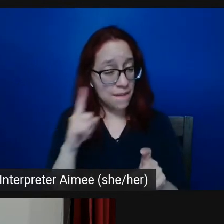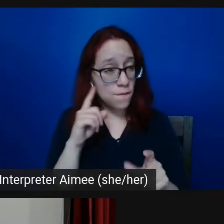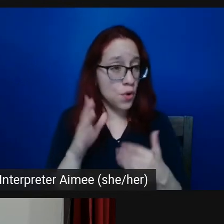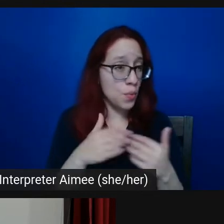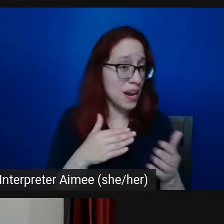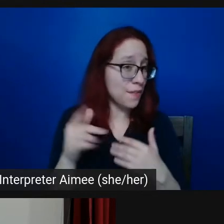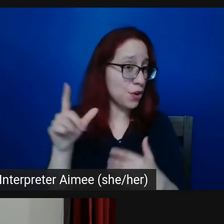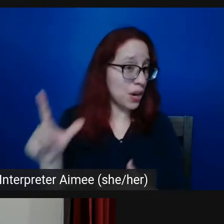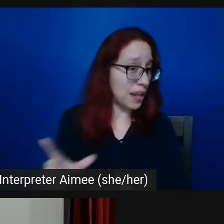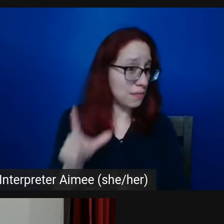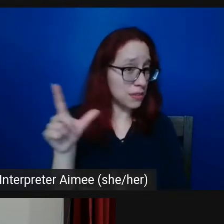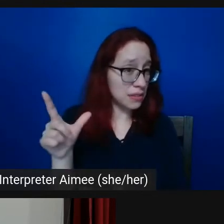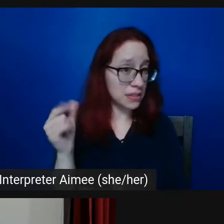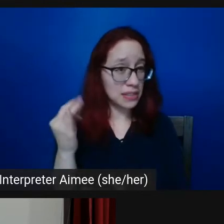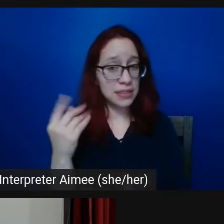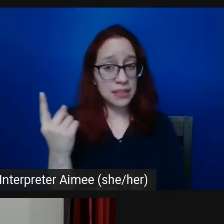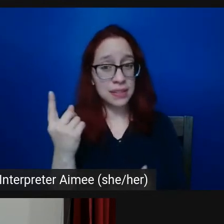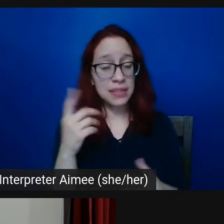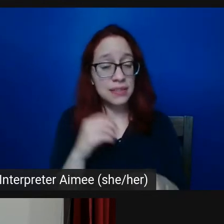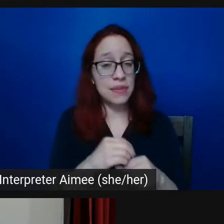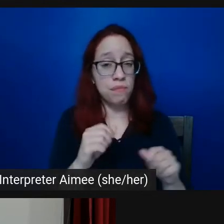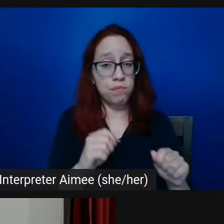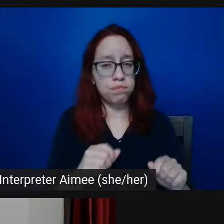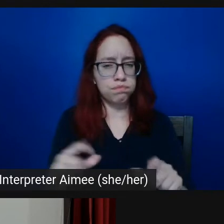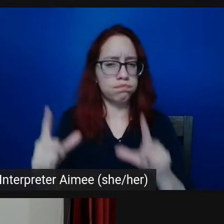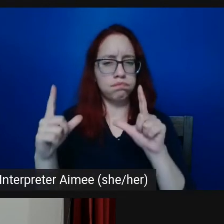If some were to pop out of nowhere, are these the ones